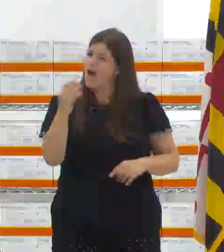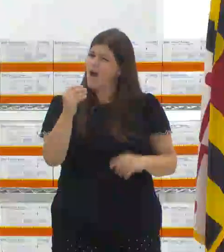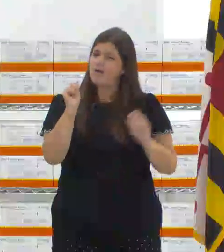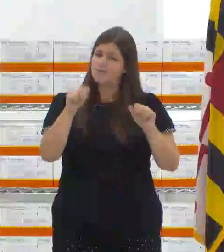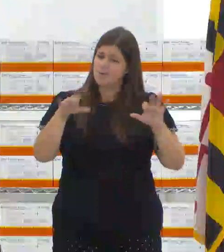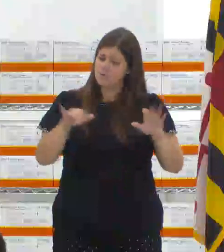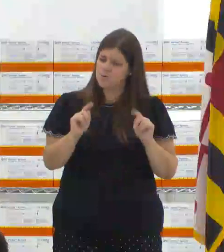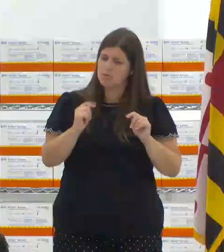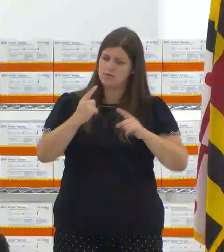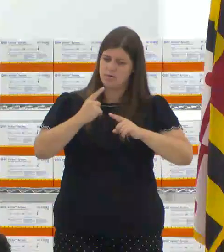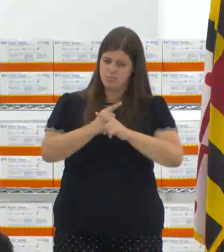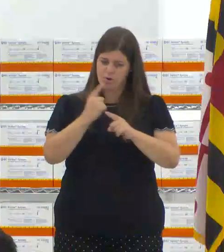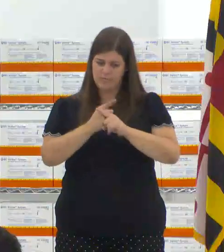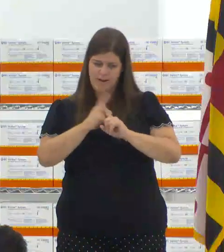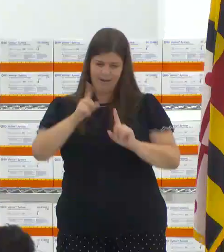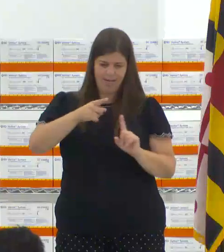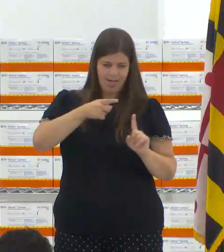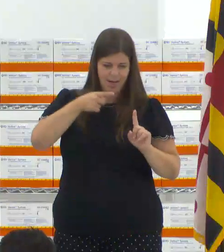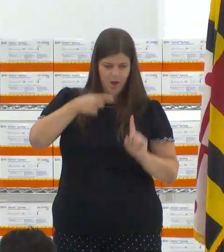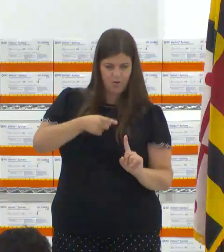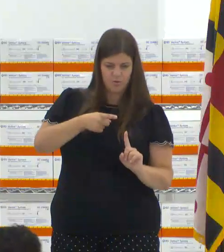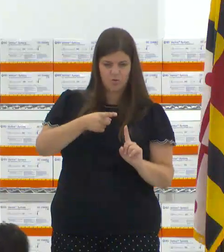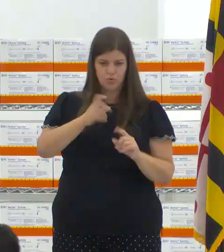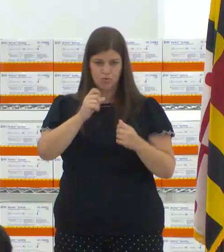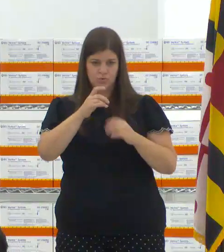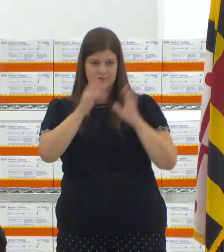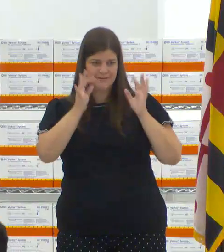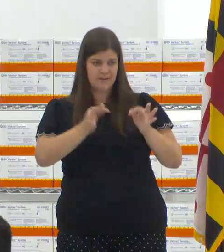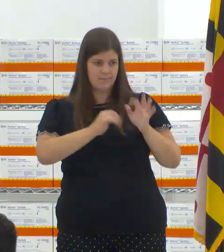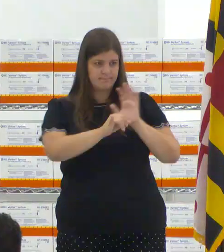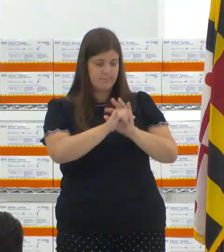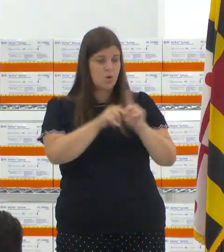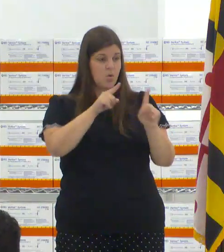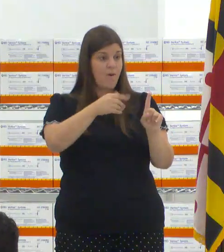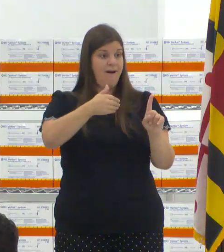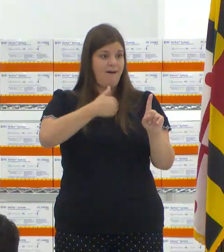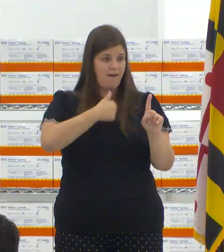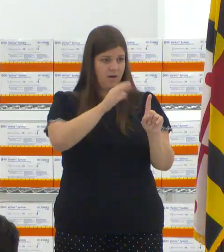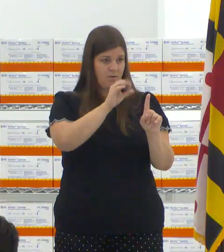Stepping in to solve the problem by creating this interstate testing compact,